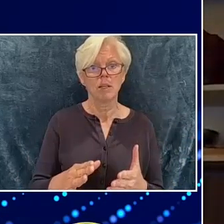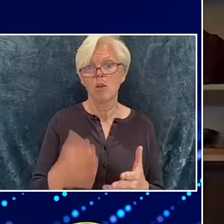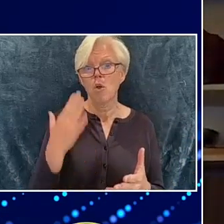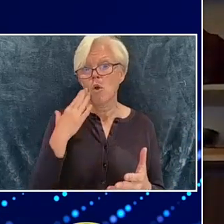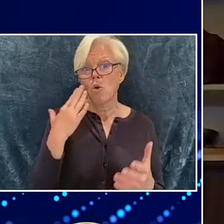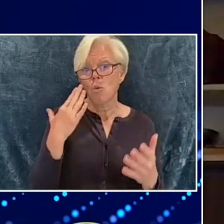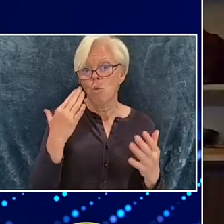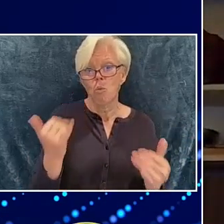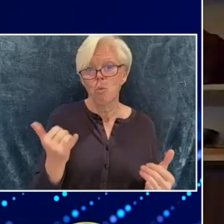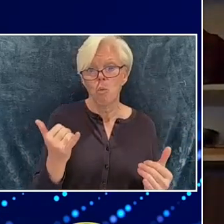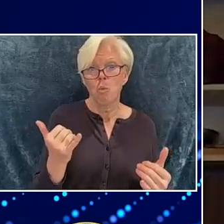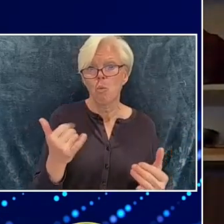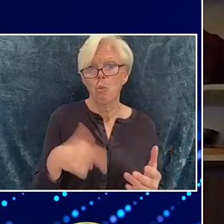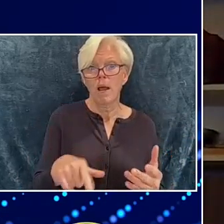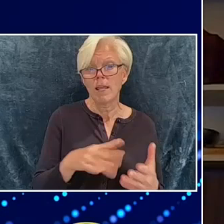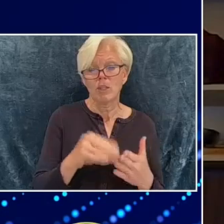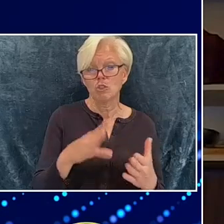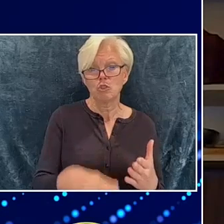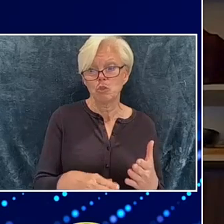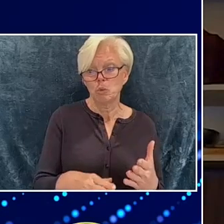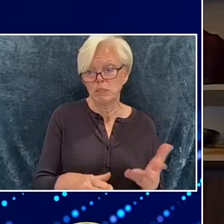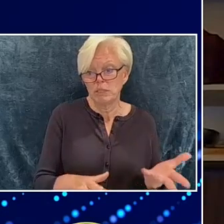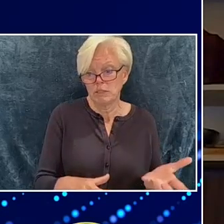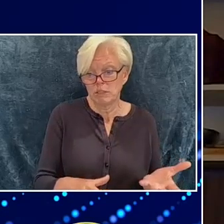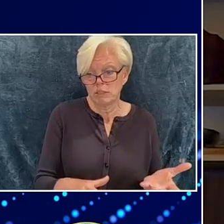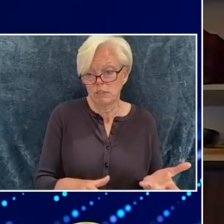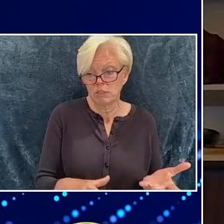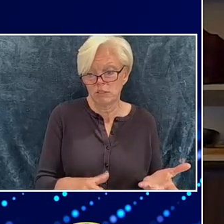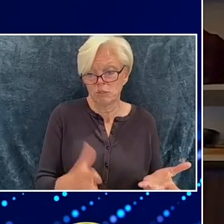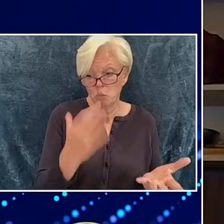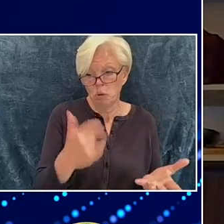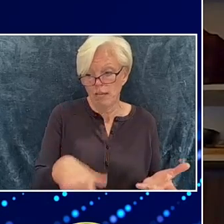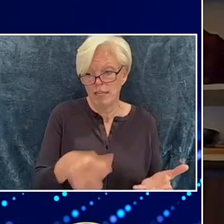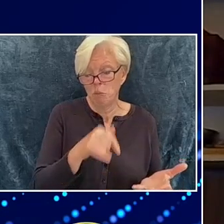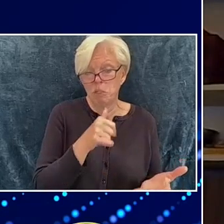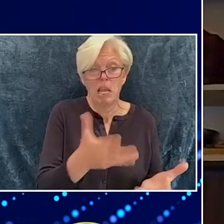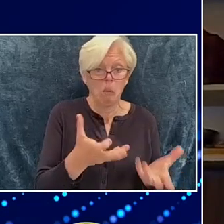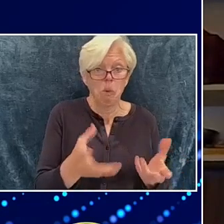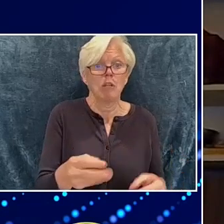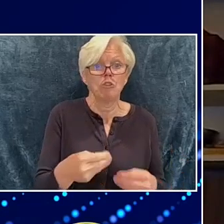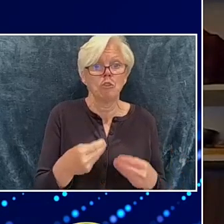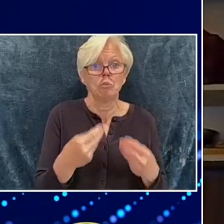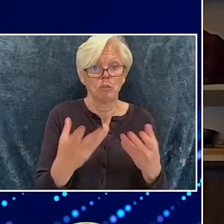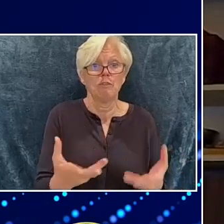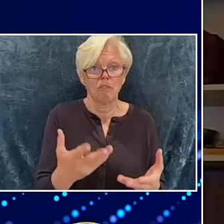students wouldn't want to provide their authorization for the school to provide